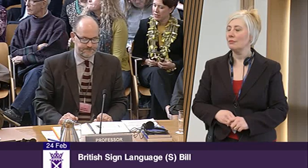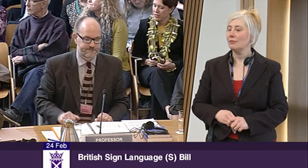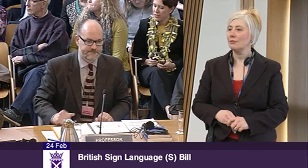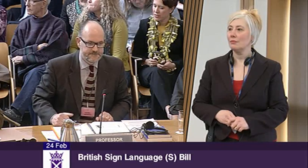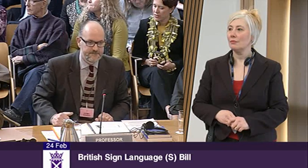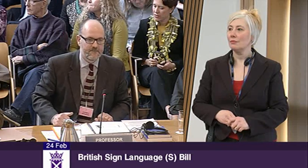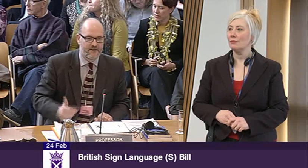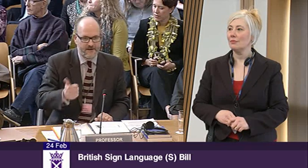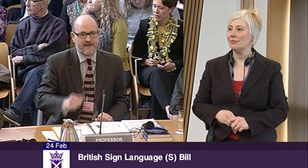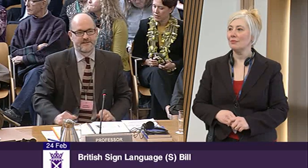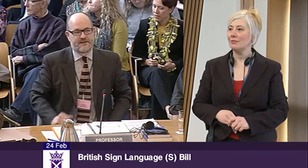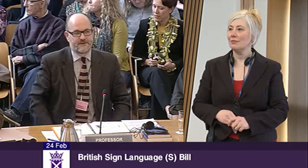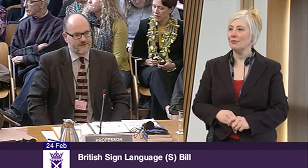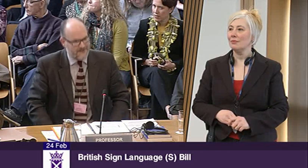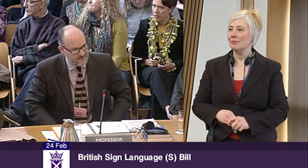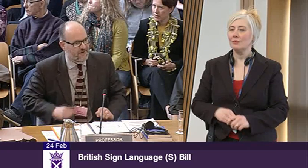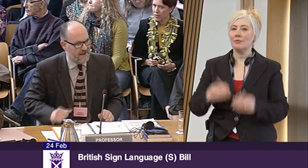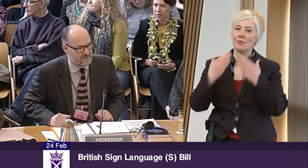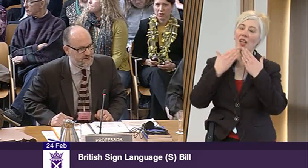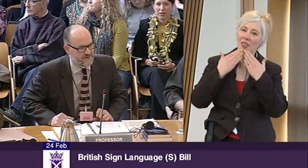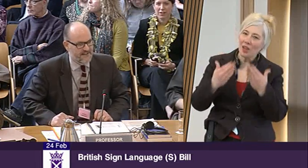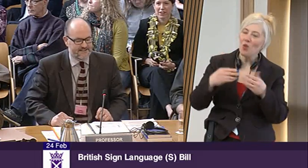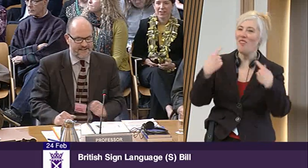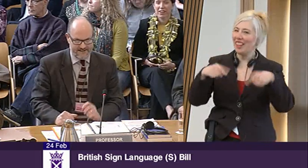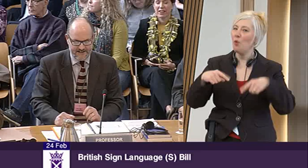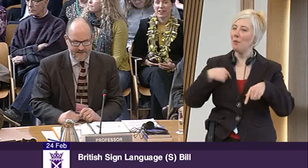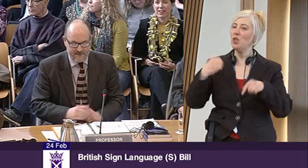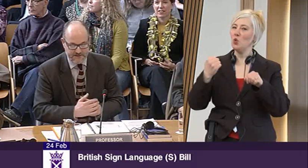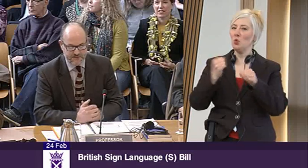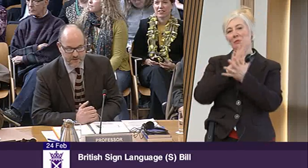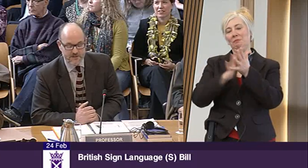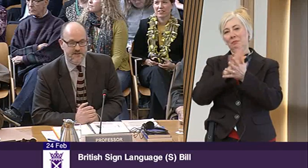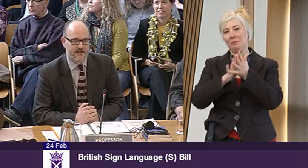Professor Turner continued in English. Thank you for allowing me to do that, and thank you for the question.